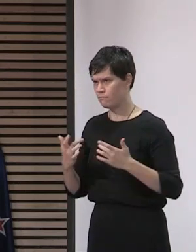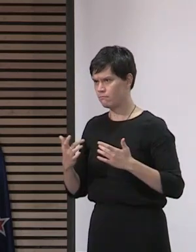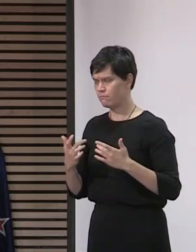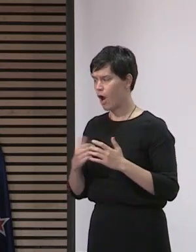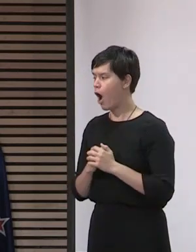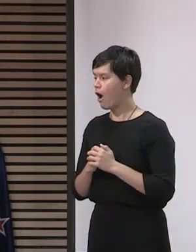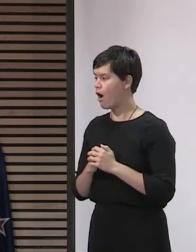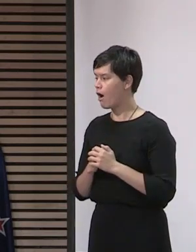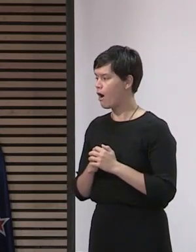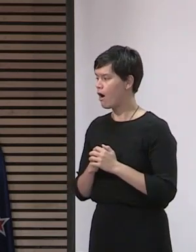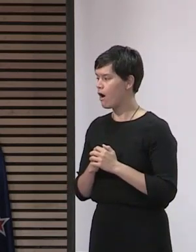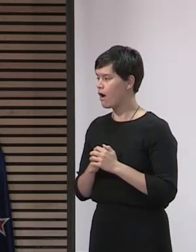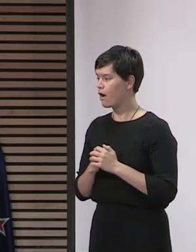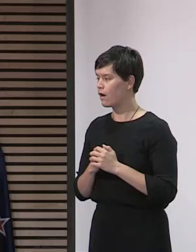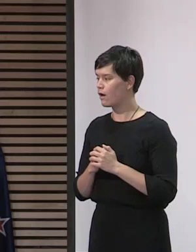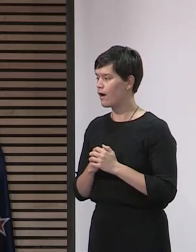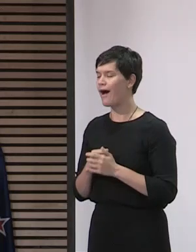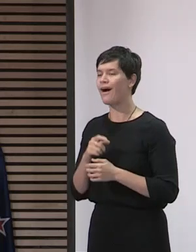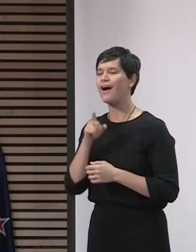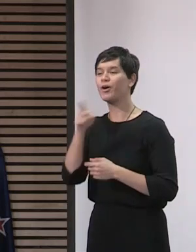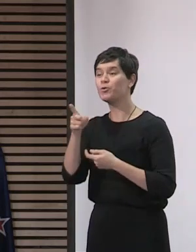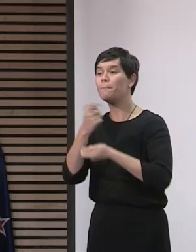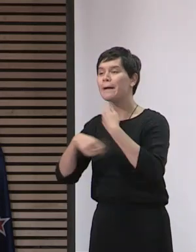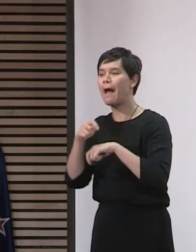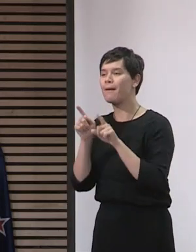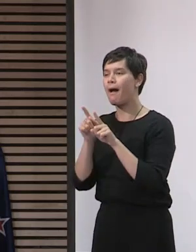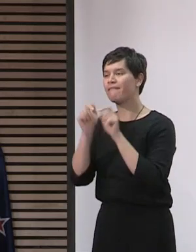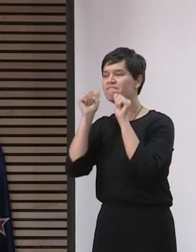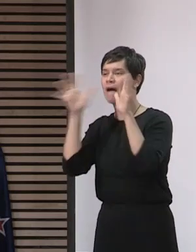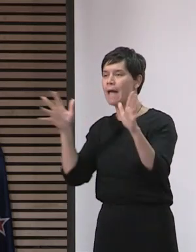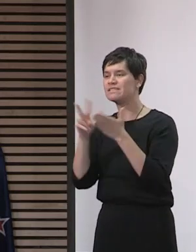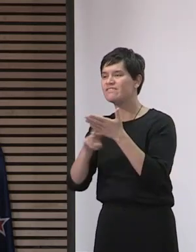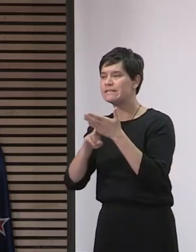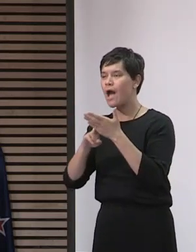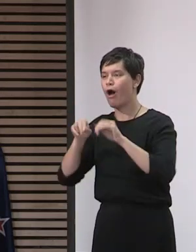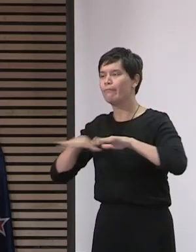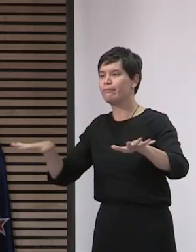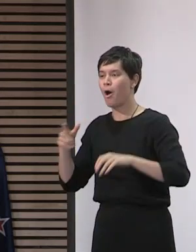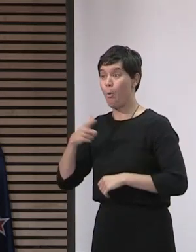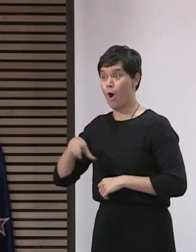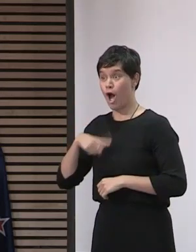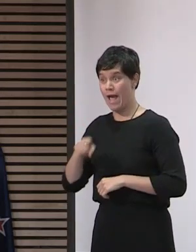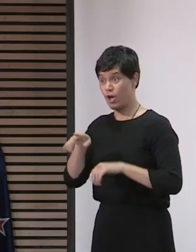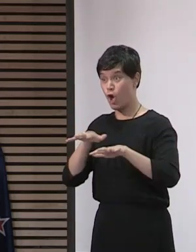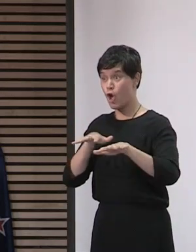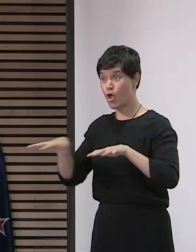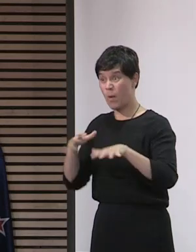You've been quite widely meme'd for your response this morning as it hit while you were on live TV. What was